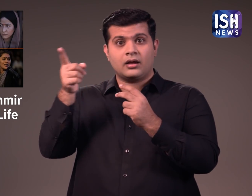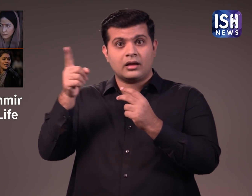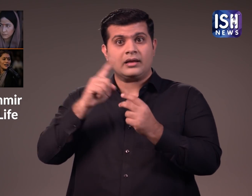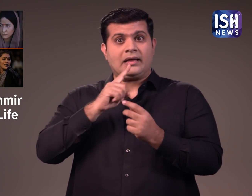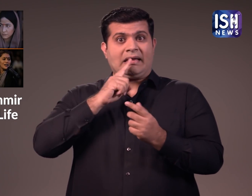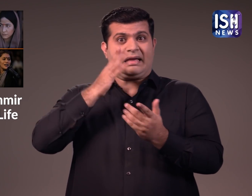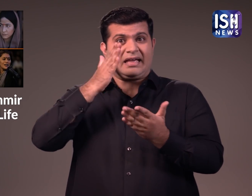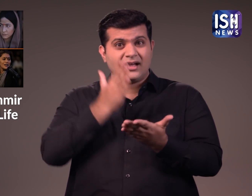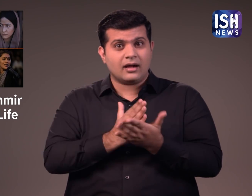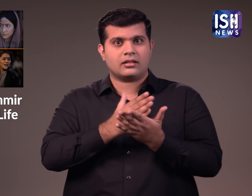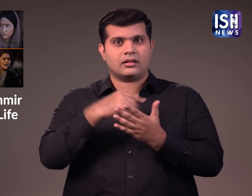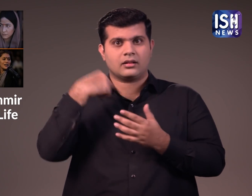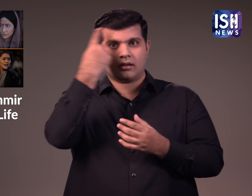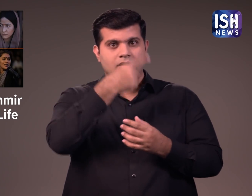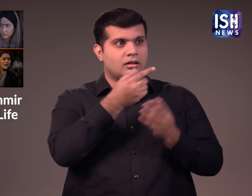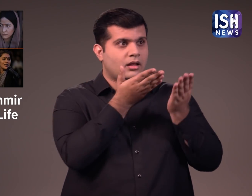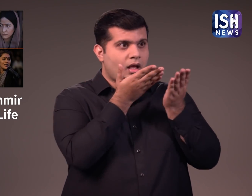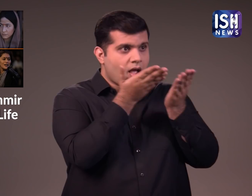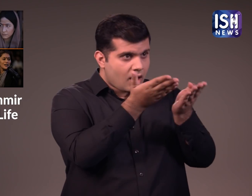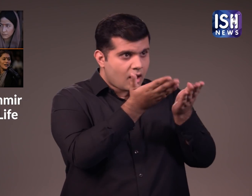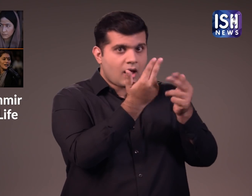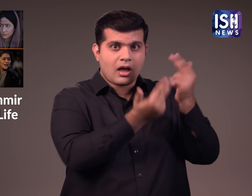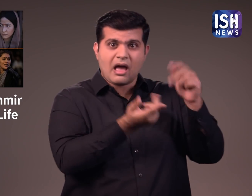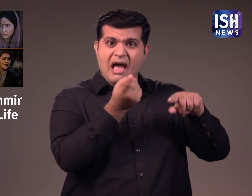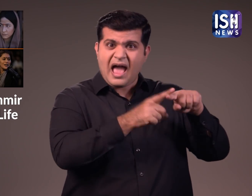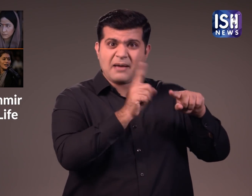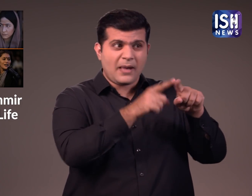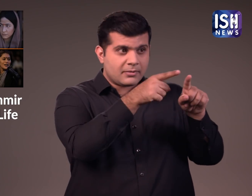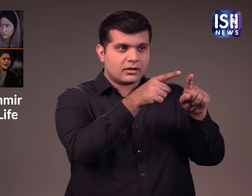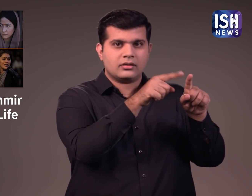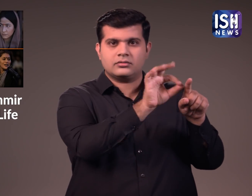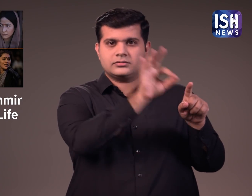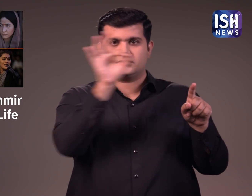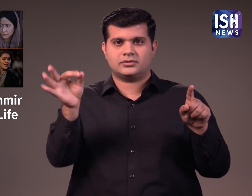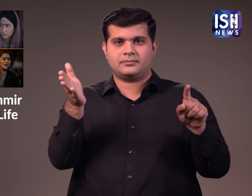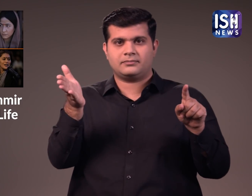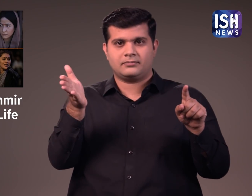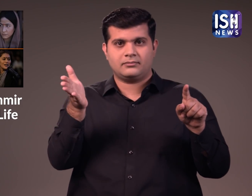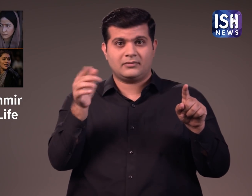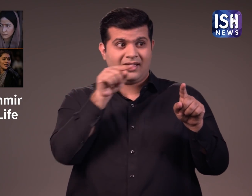were all based on real life characters.